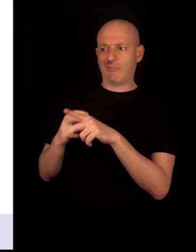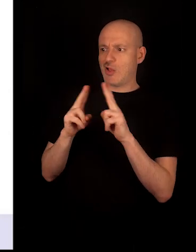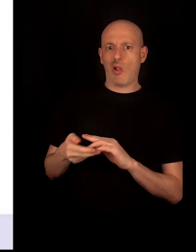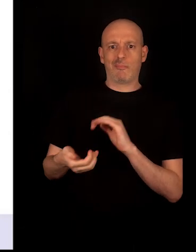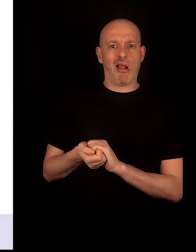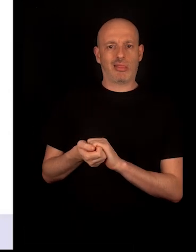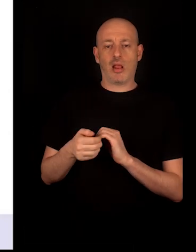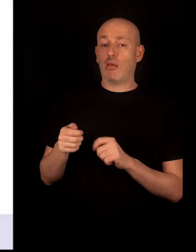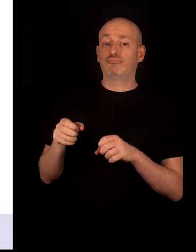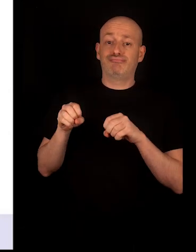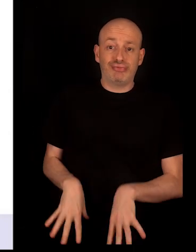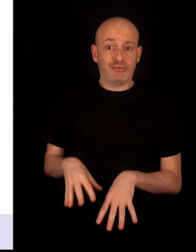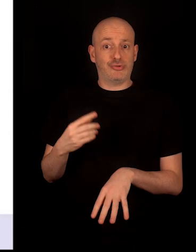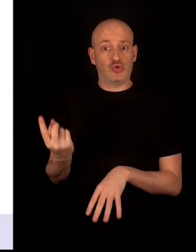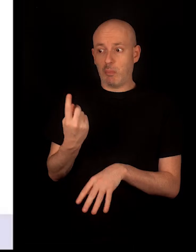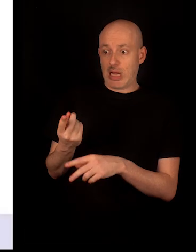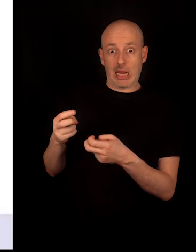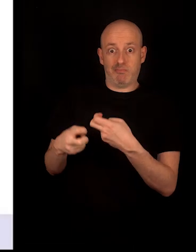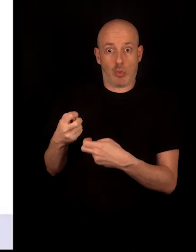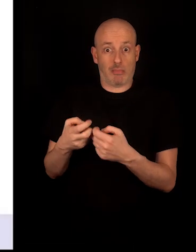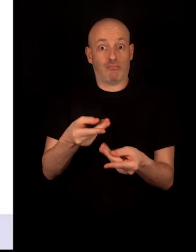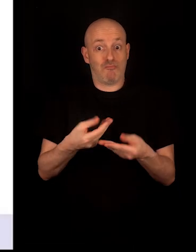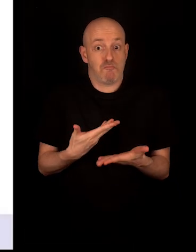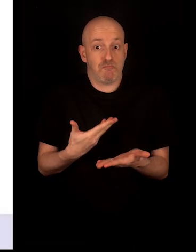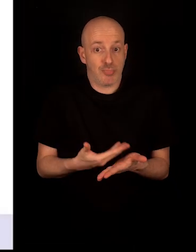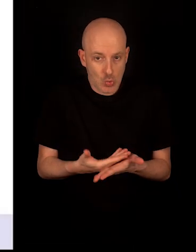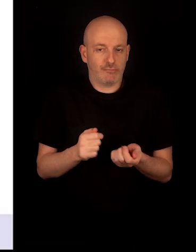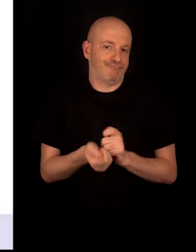with your international partner or of a cancellation on their part.